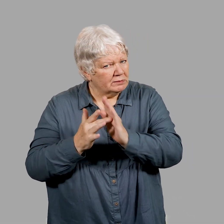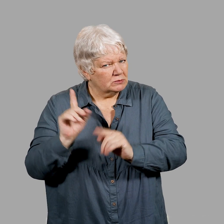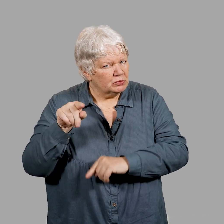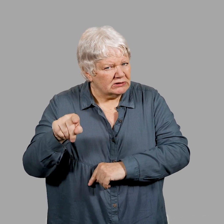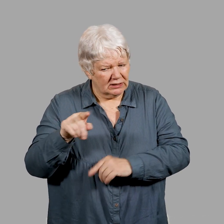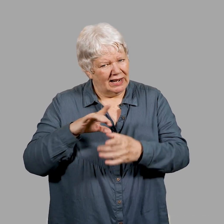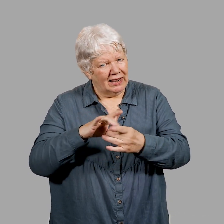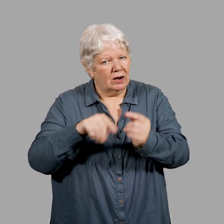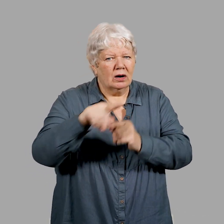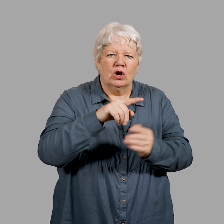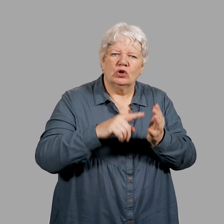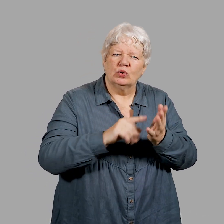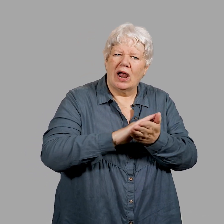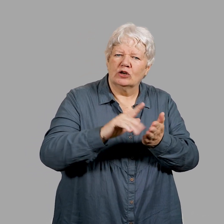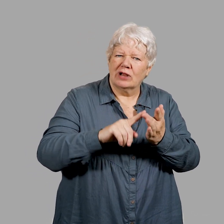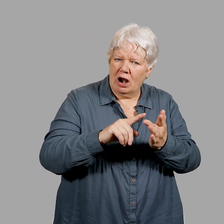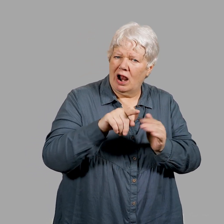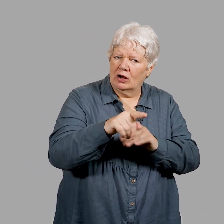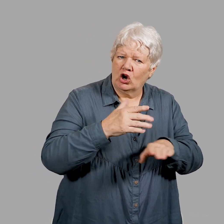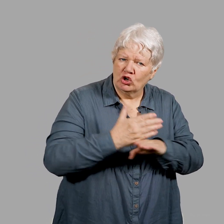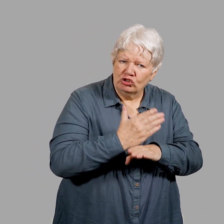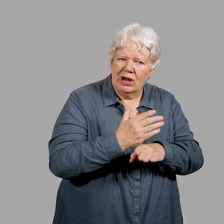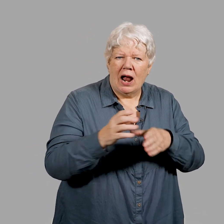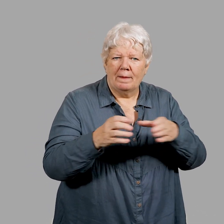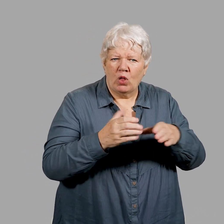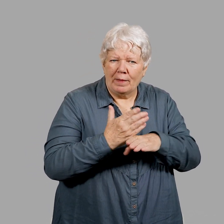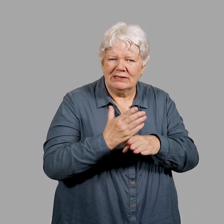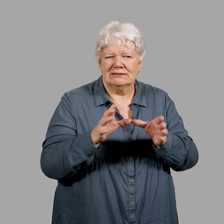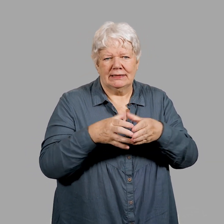with UHI careers and employability team.